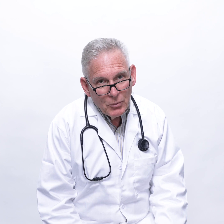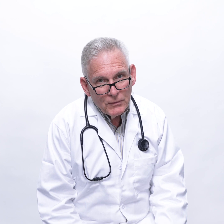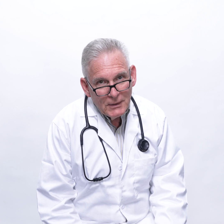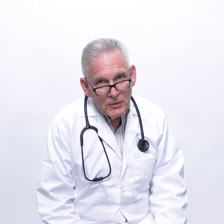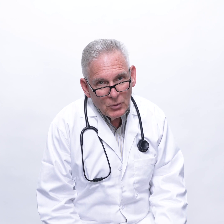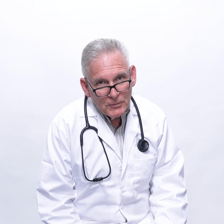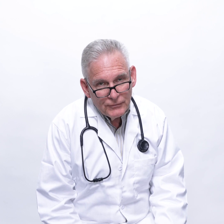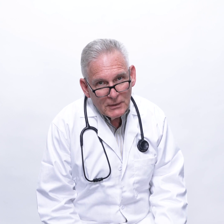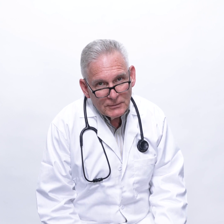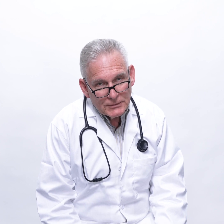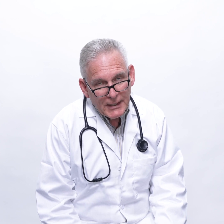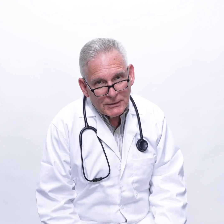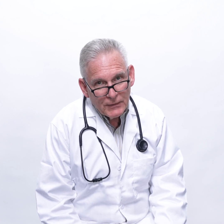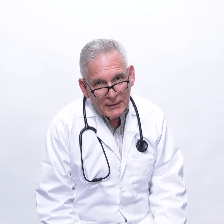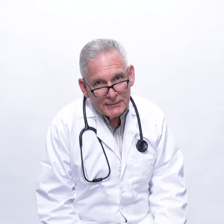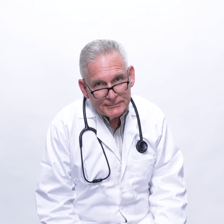We both leave the appointment feeling dissatisfied.